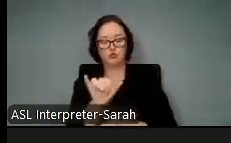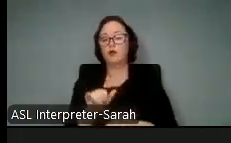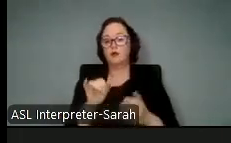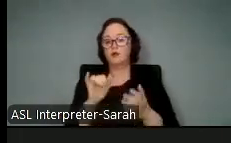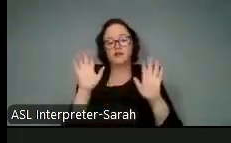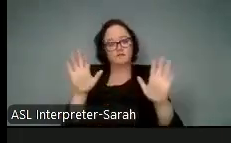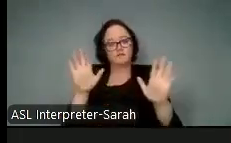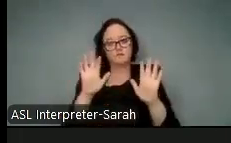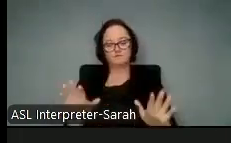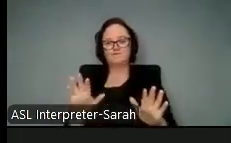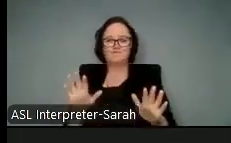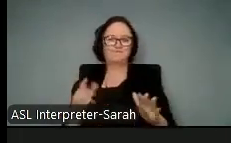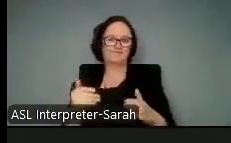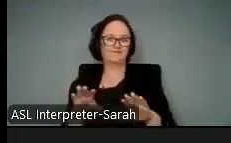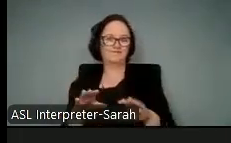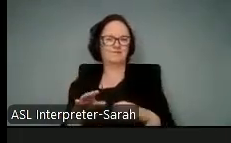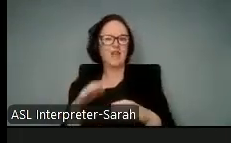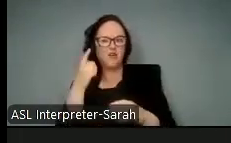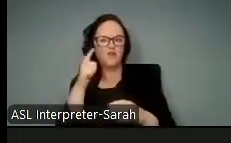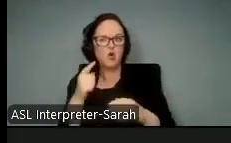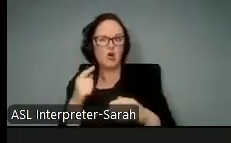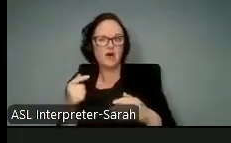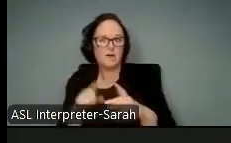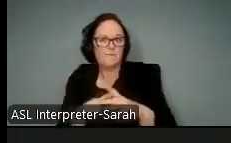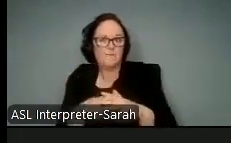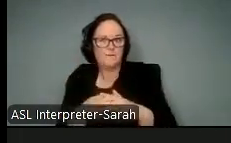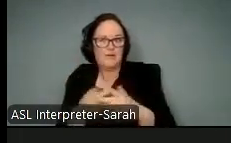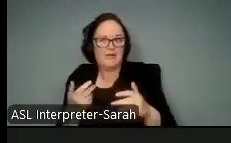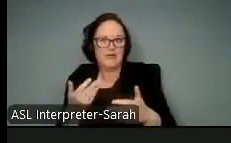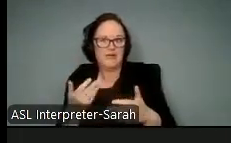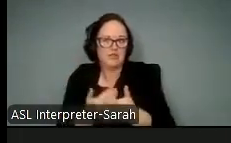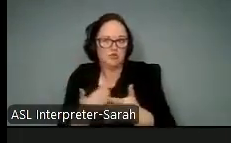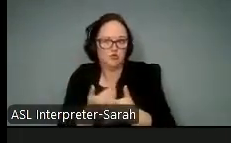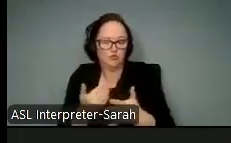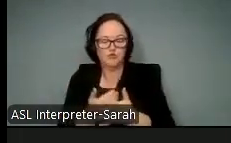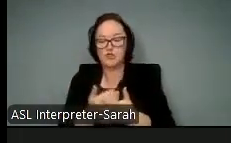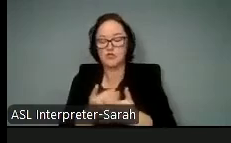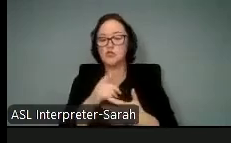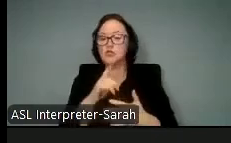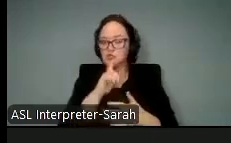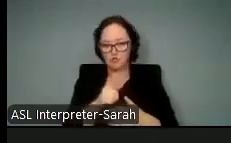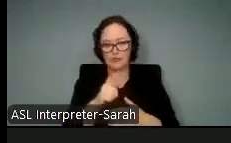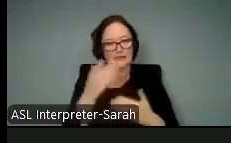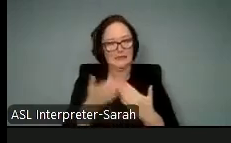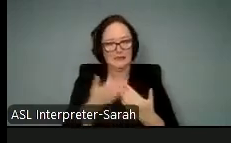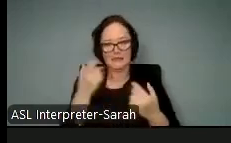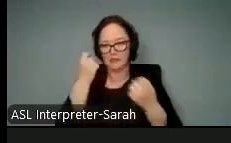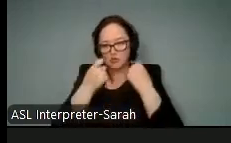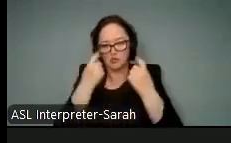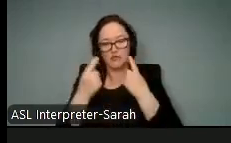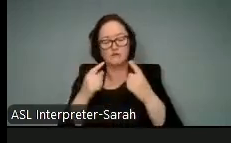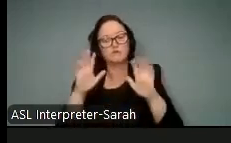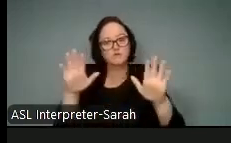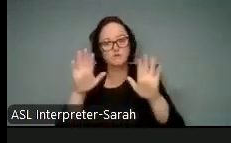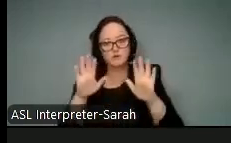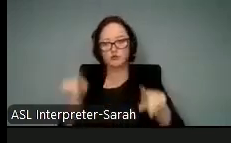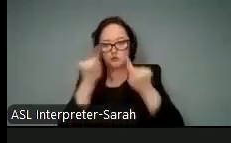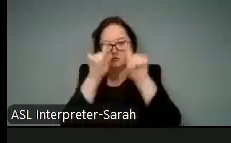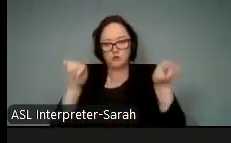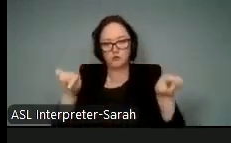The learning curve is very, very low, it's built to be intuitive and easy to understand. It's a great screen reader and there's a comprehensive guide